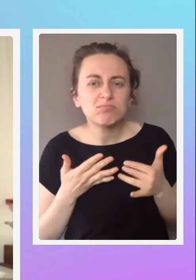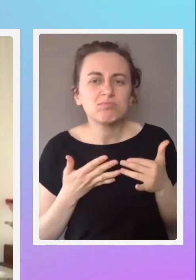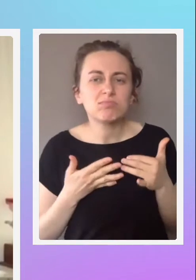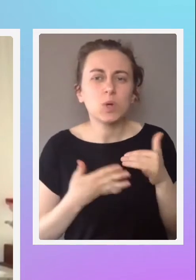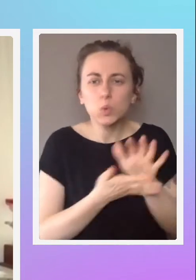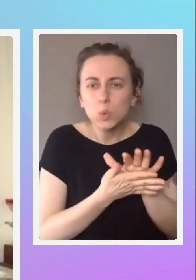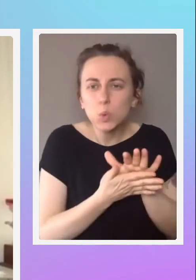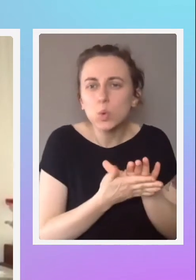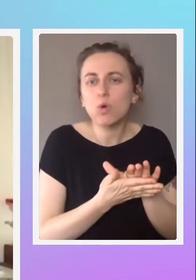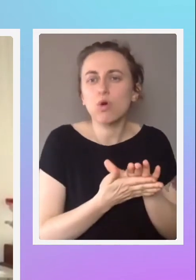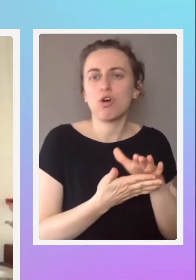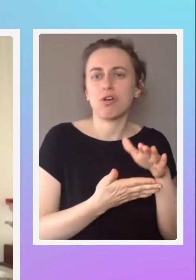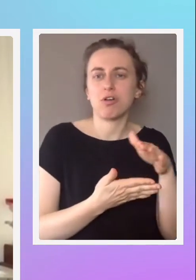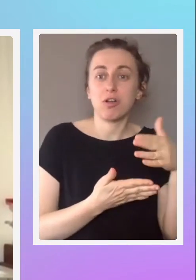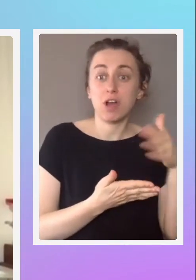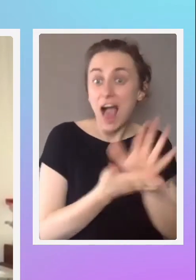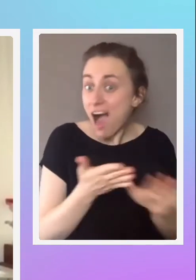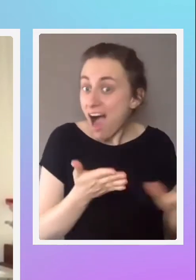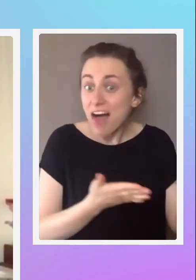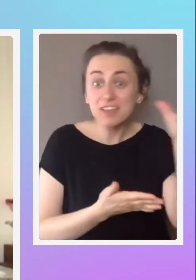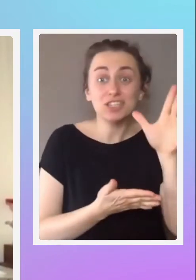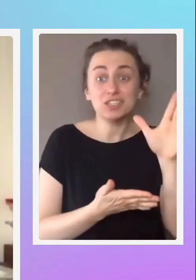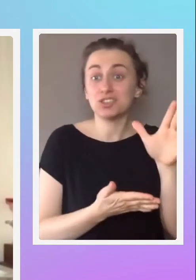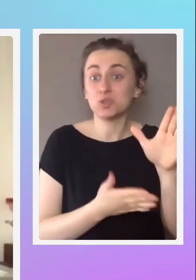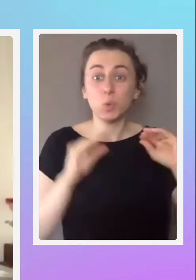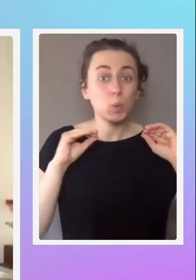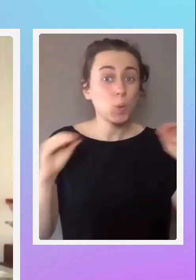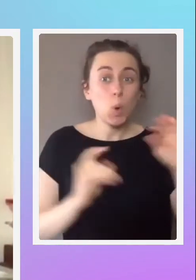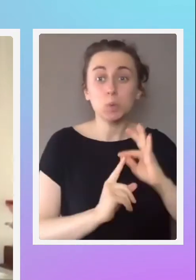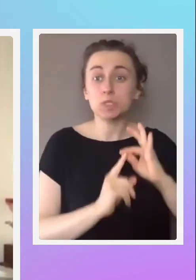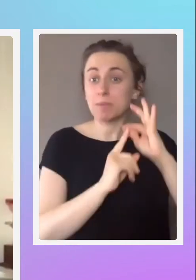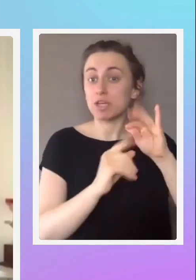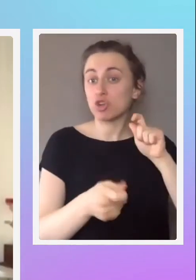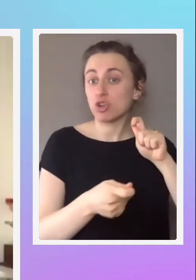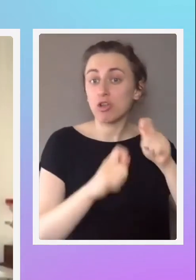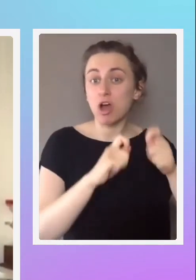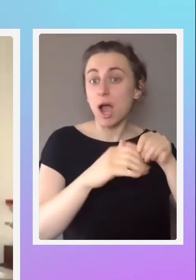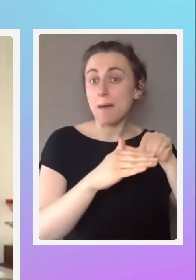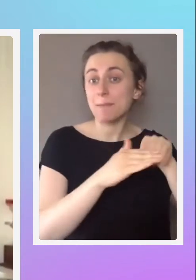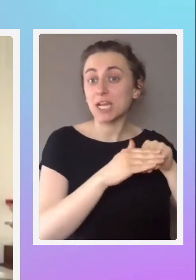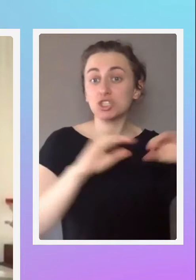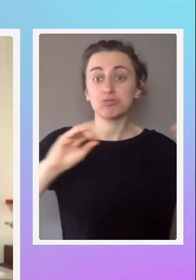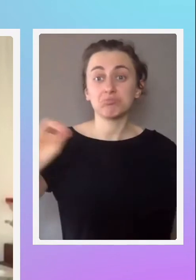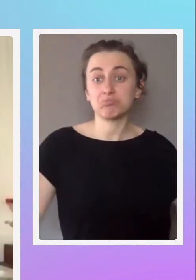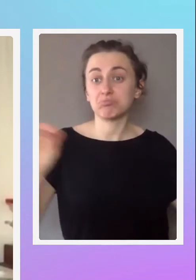without any special accommodation except for her efforts to lip read.